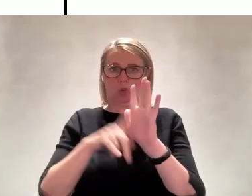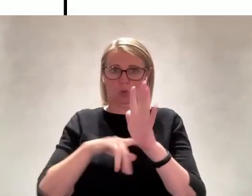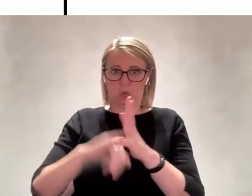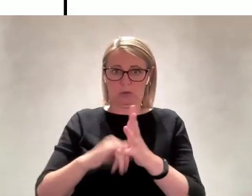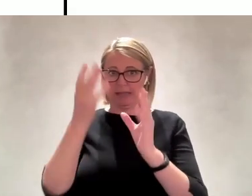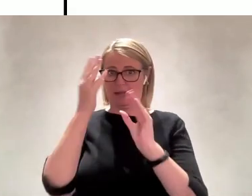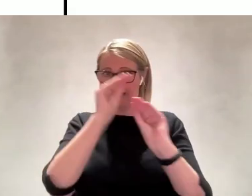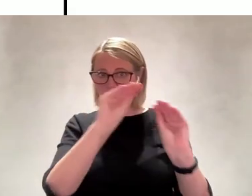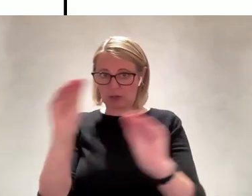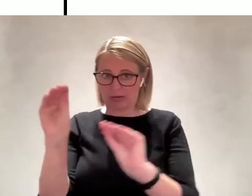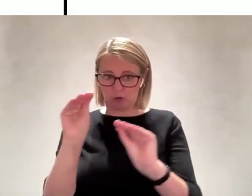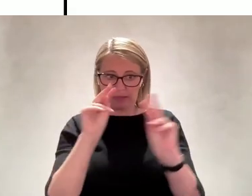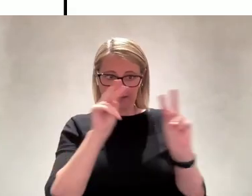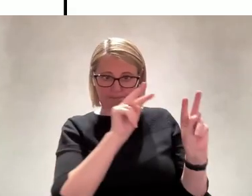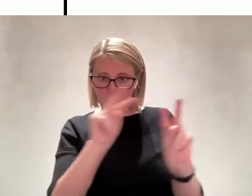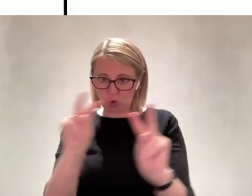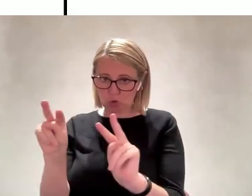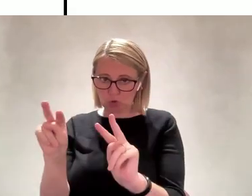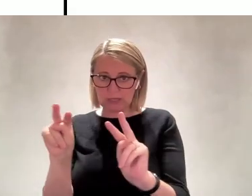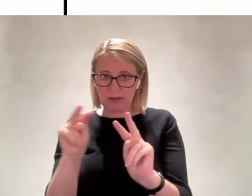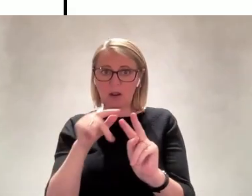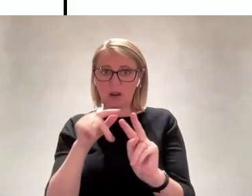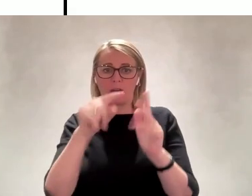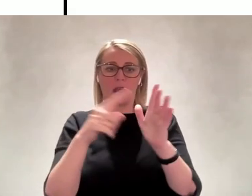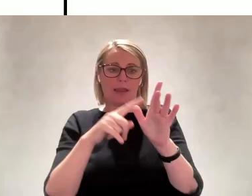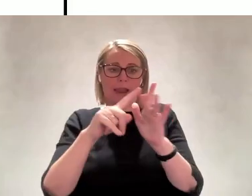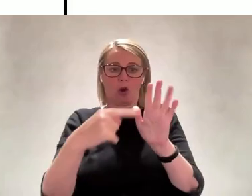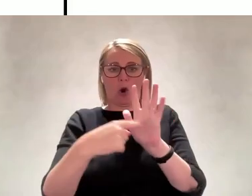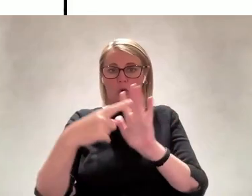There's education and monitoring of generative AI tools use.